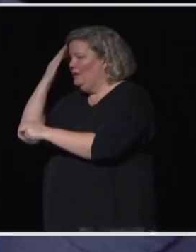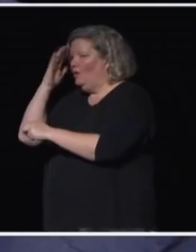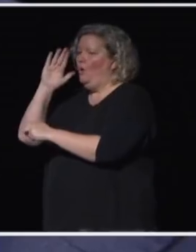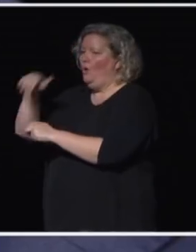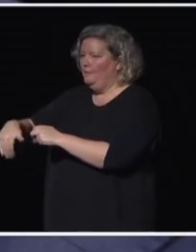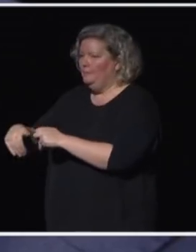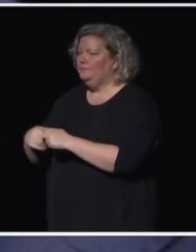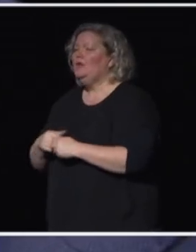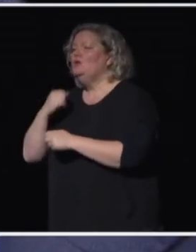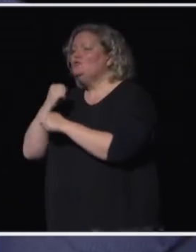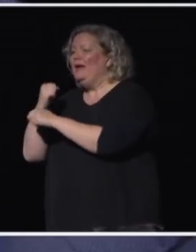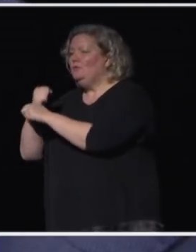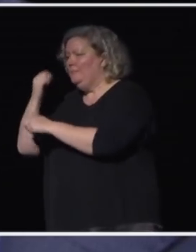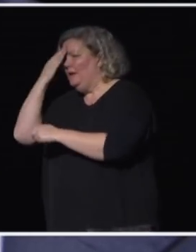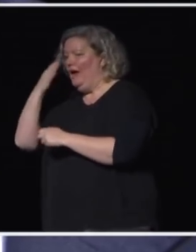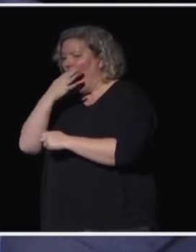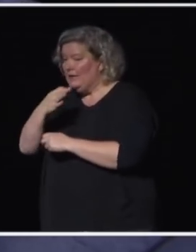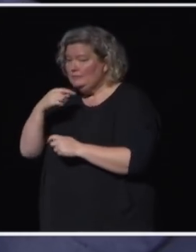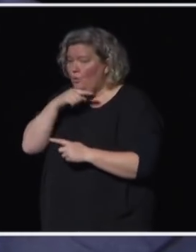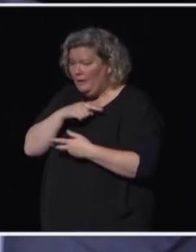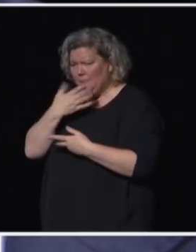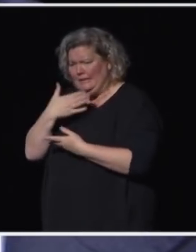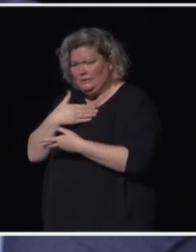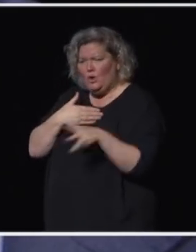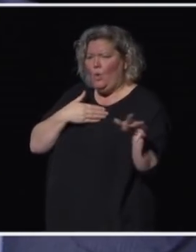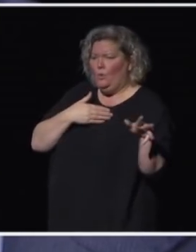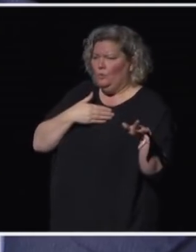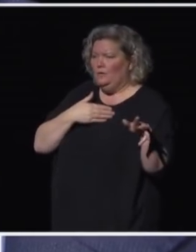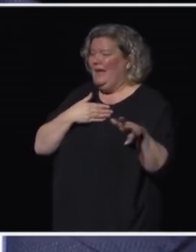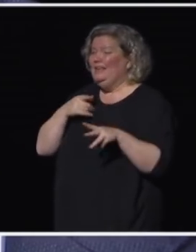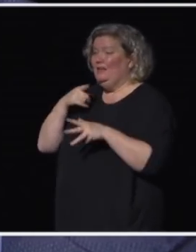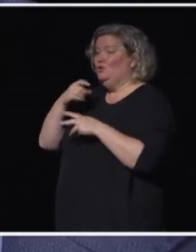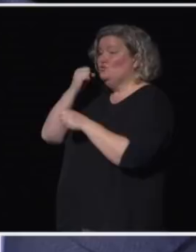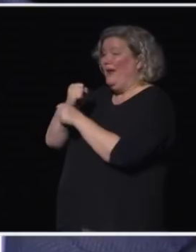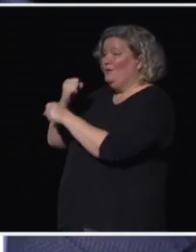She asked the young man to leave. Then she beat your grandmother terrifically one last time